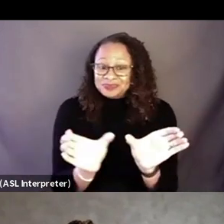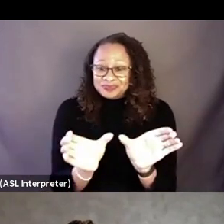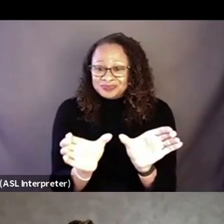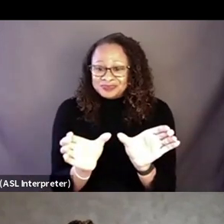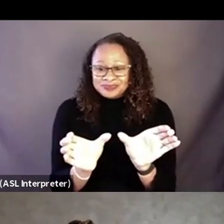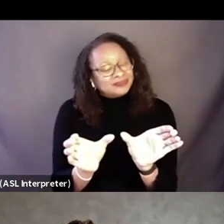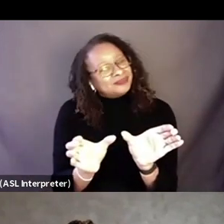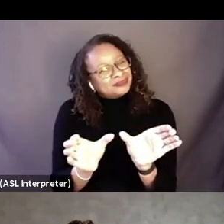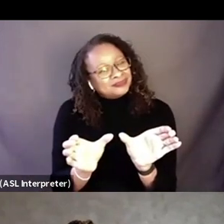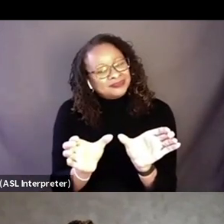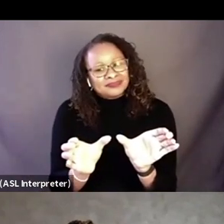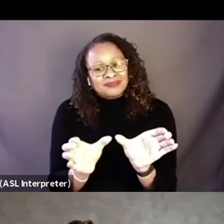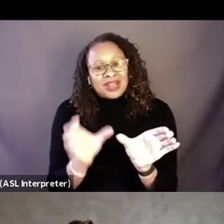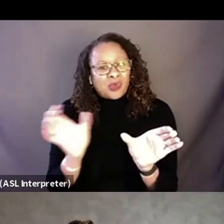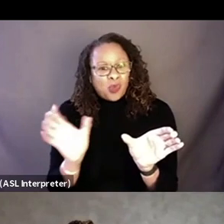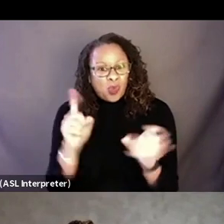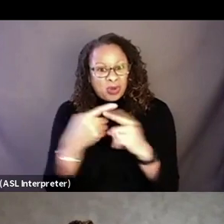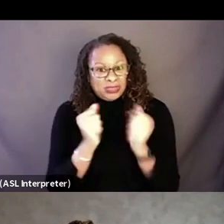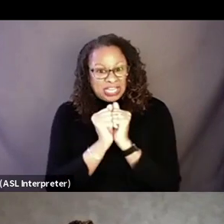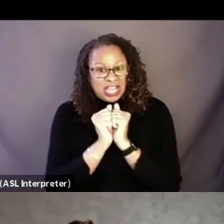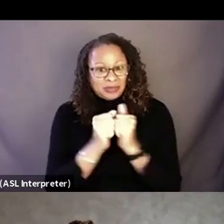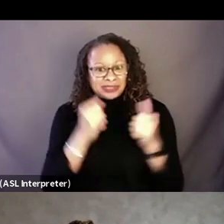the blood it was like, wow that was actually by chance.